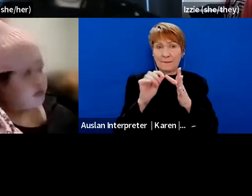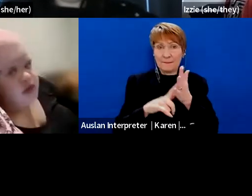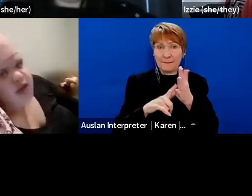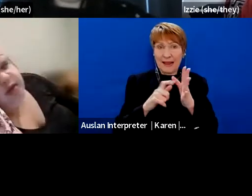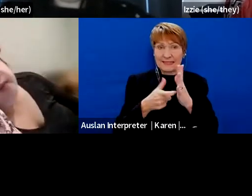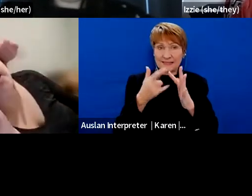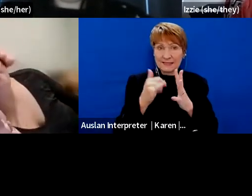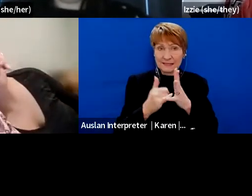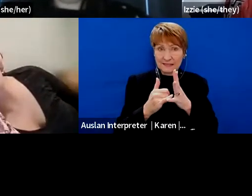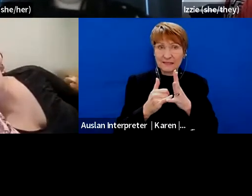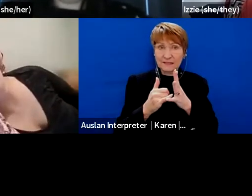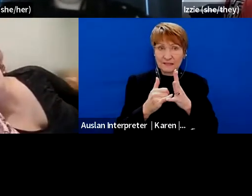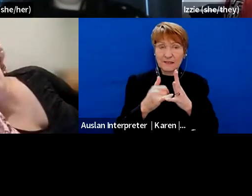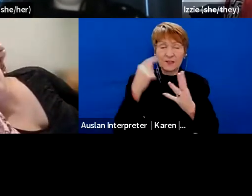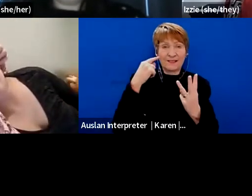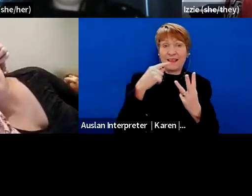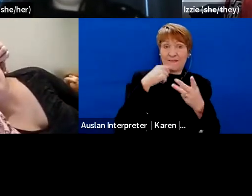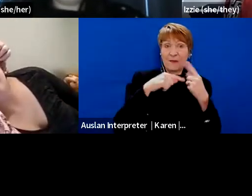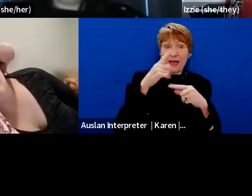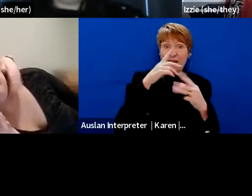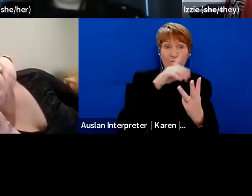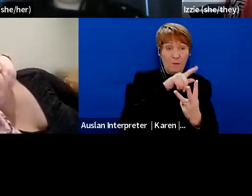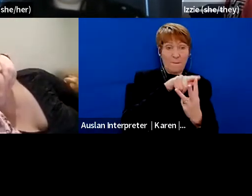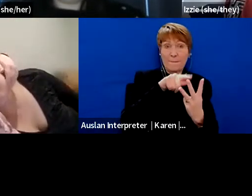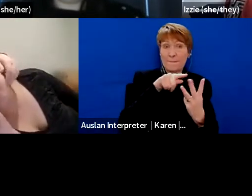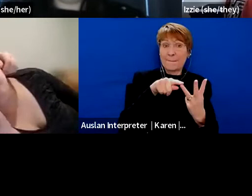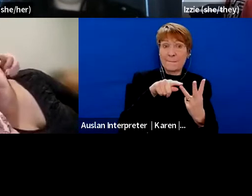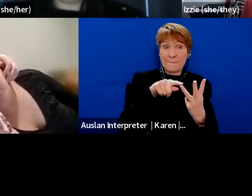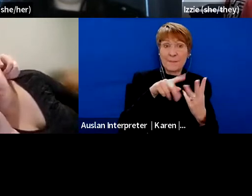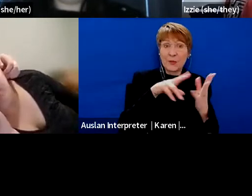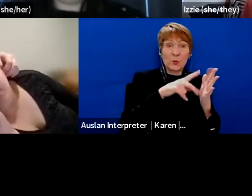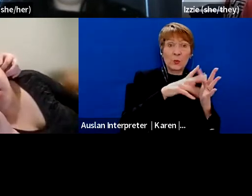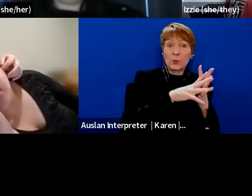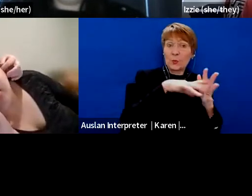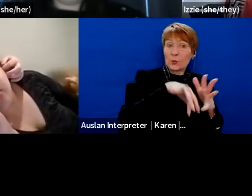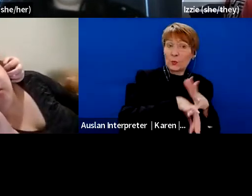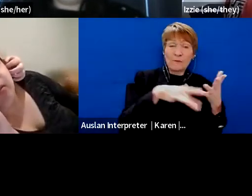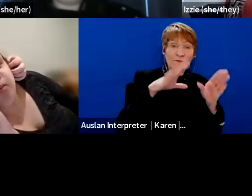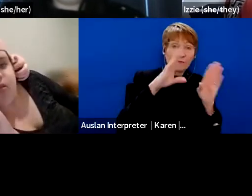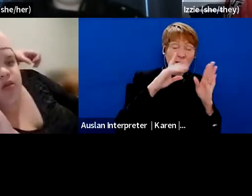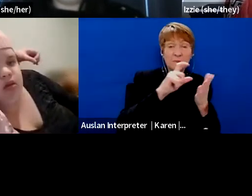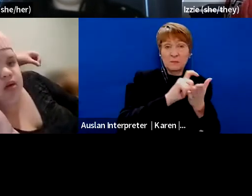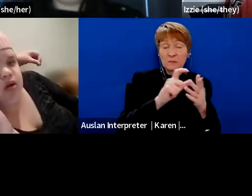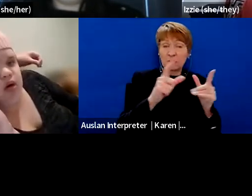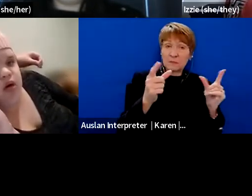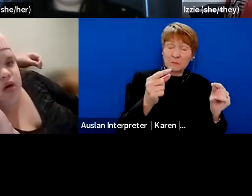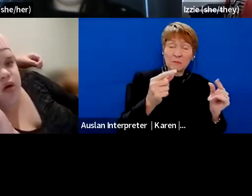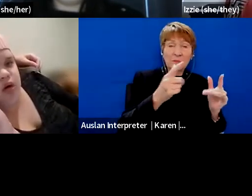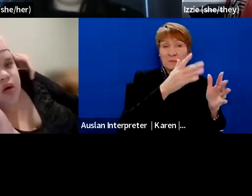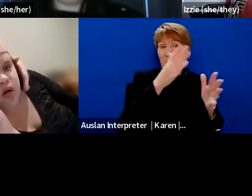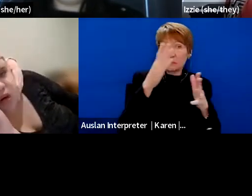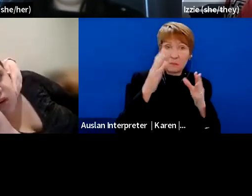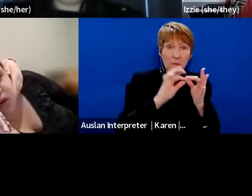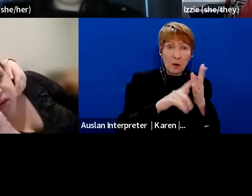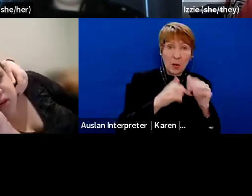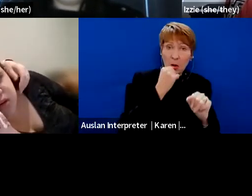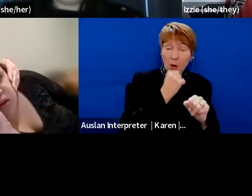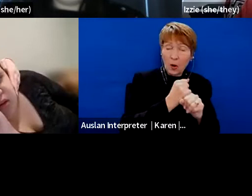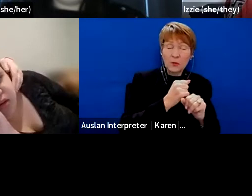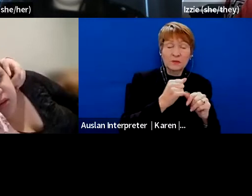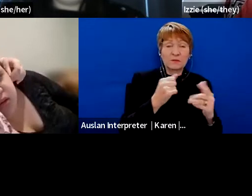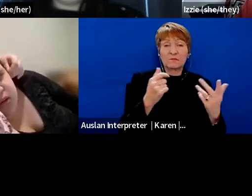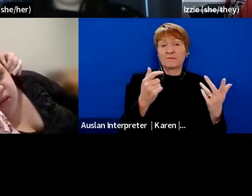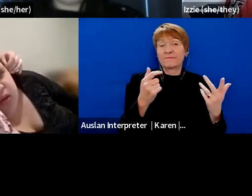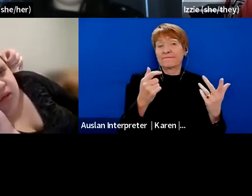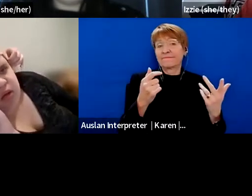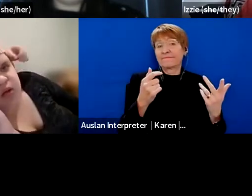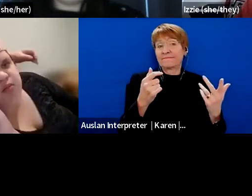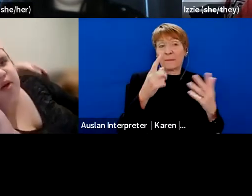So, taking into account that information can come from all those sorts of things, new social media blogs and influences advertisements, etc.